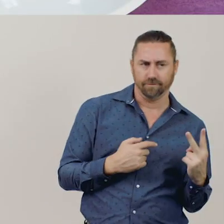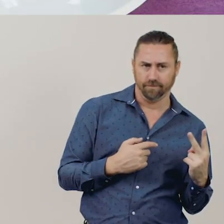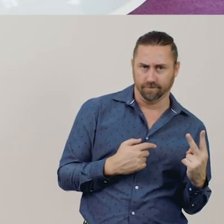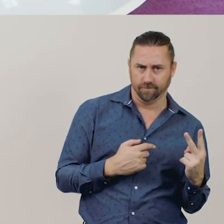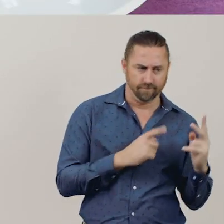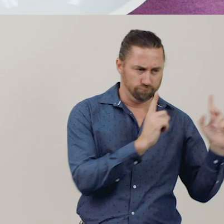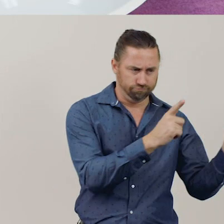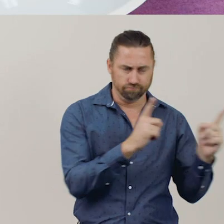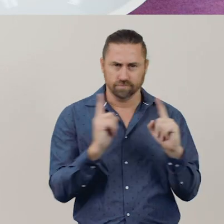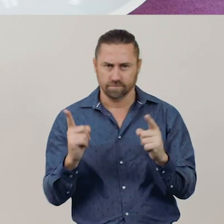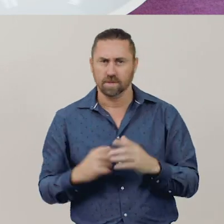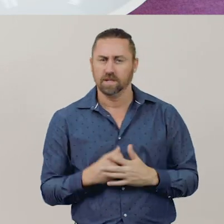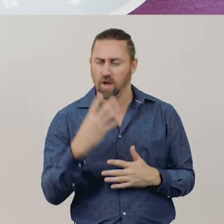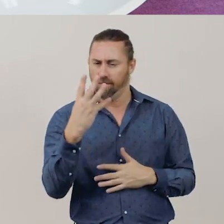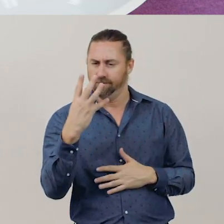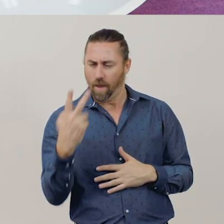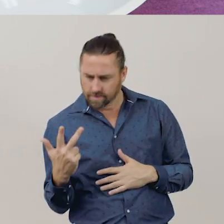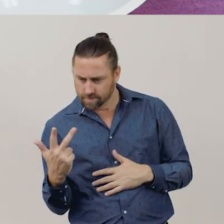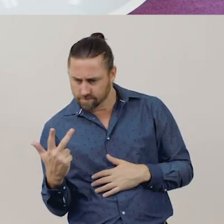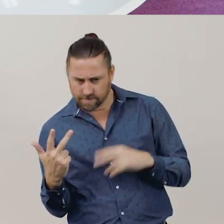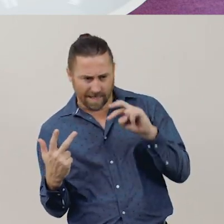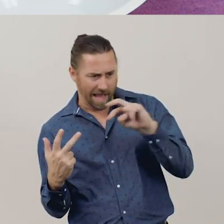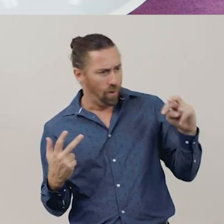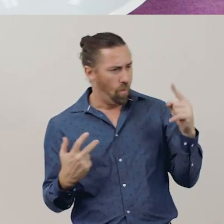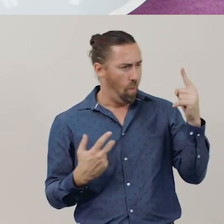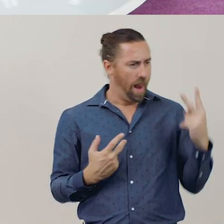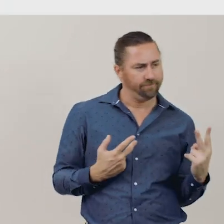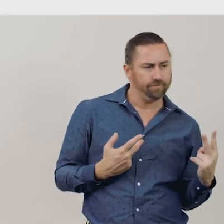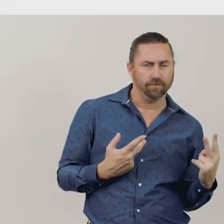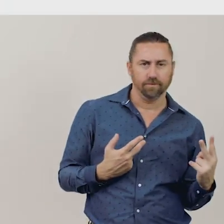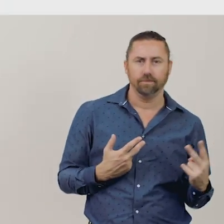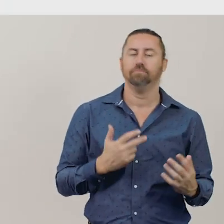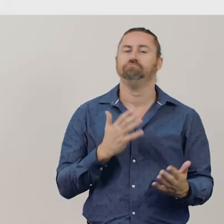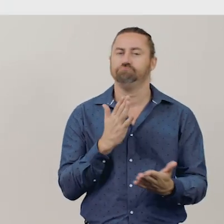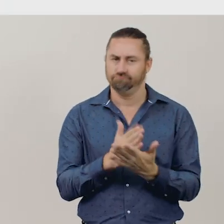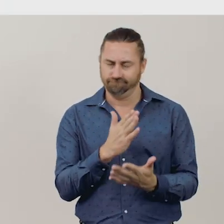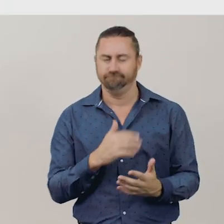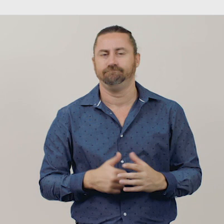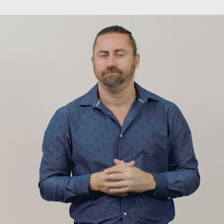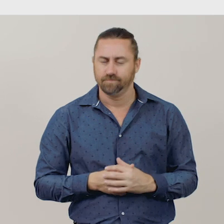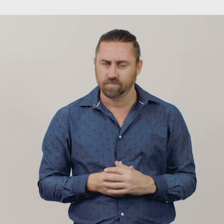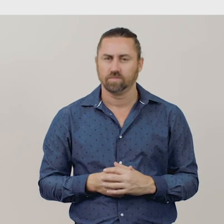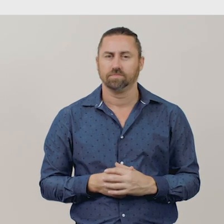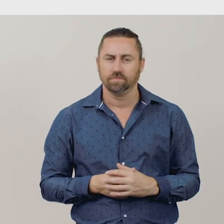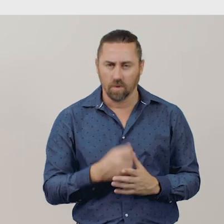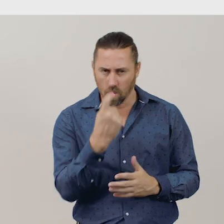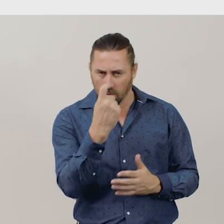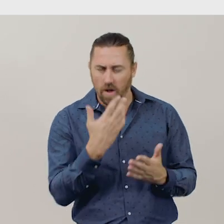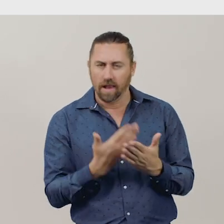4 eighths is equal to 1 half. That is true! There's one left.